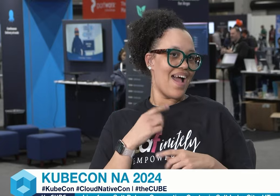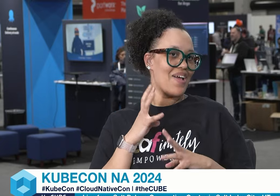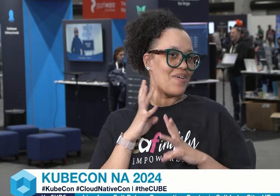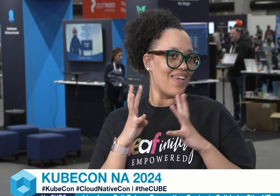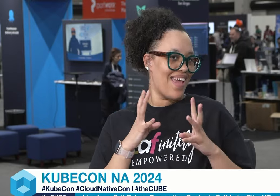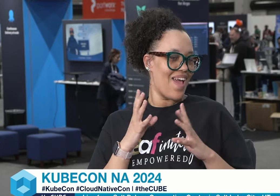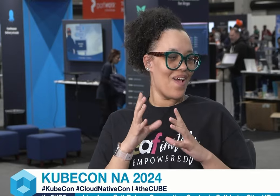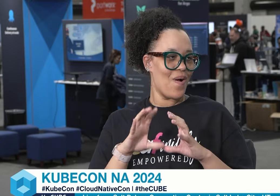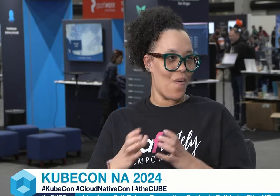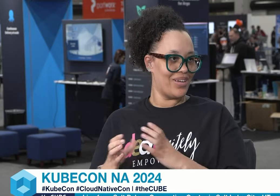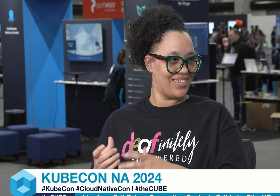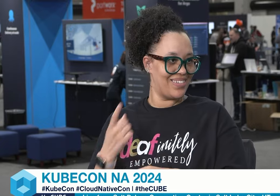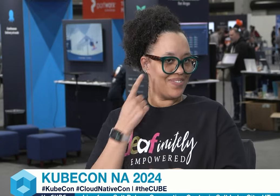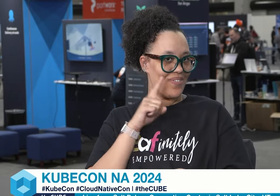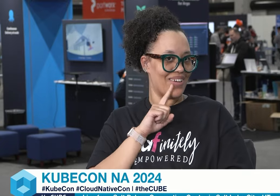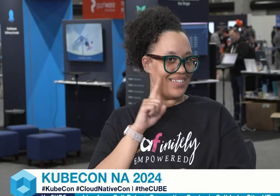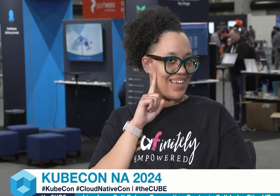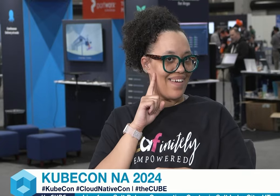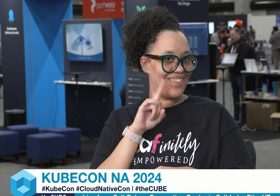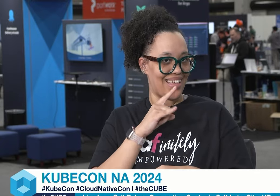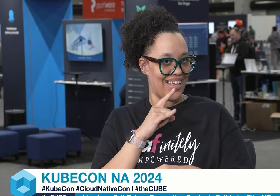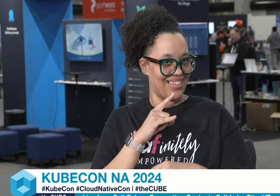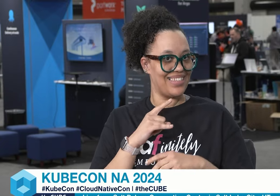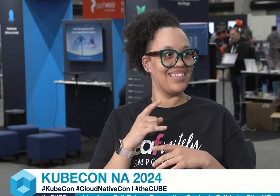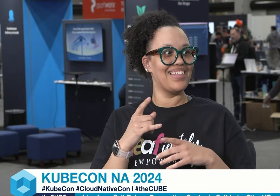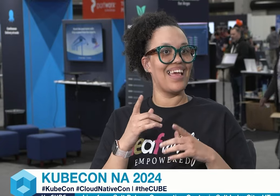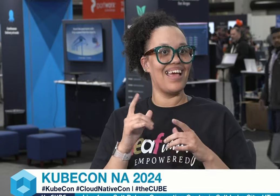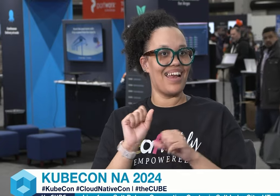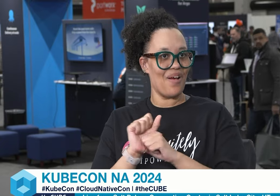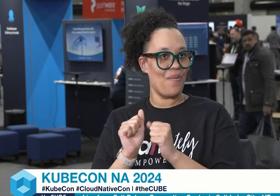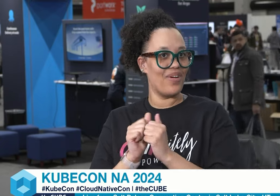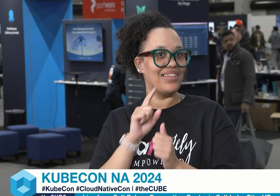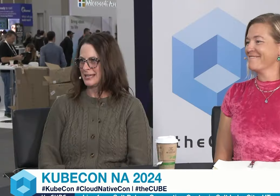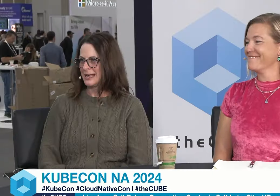Also, I create groups for deaf kids